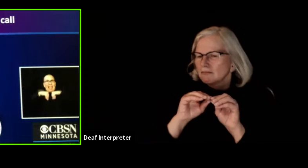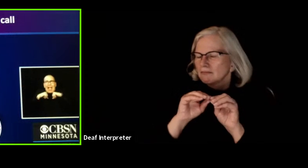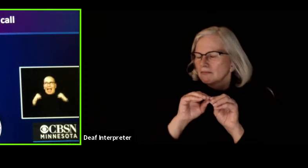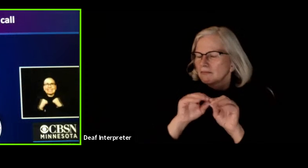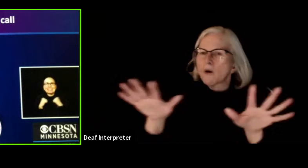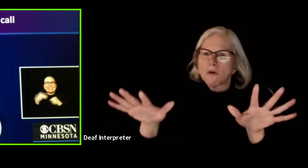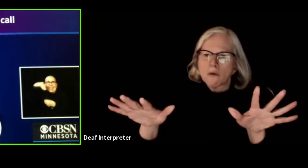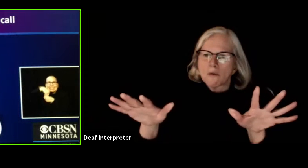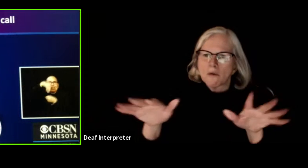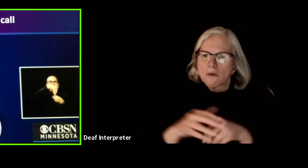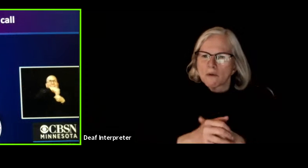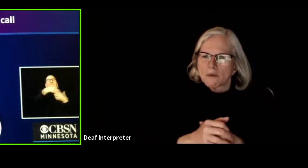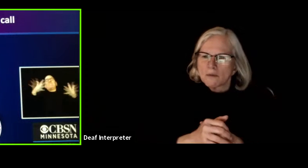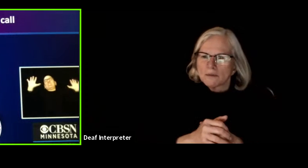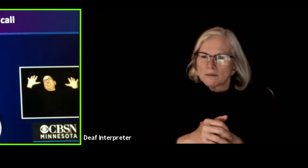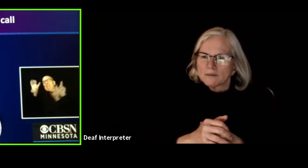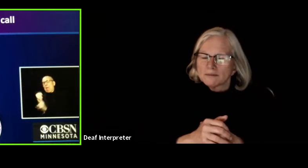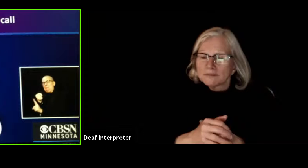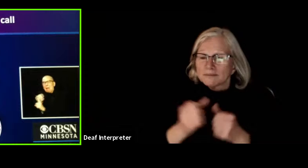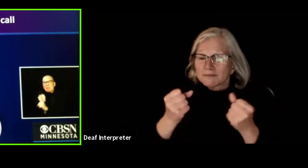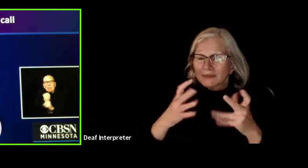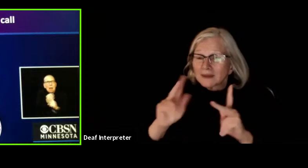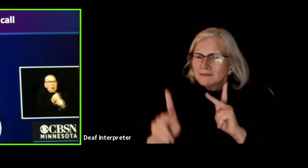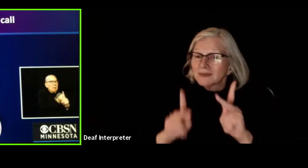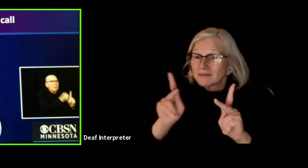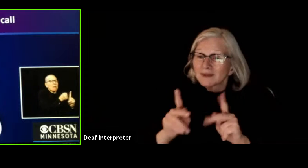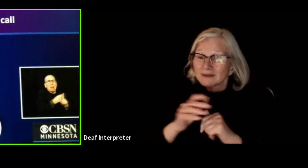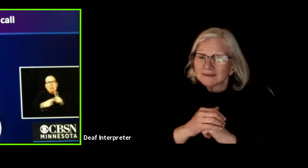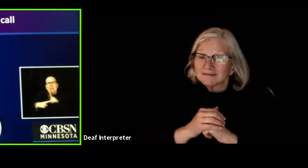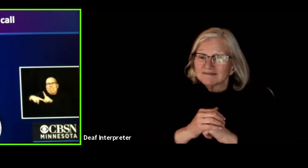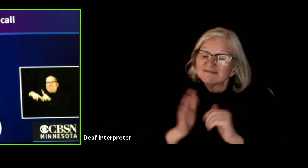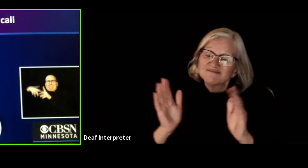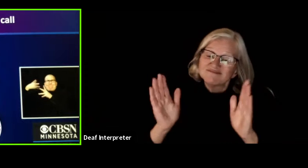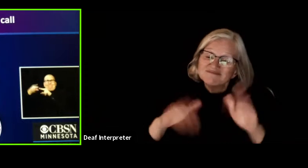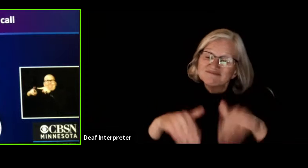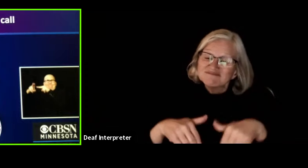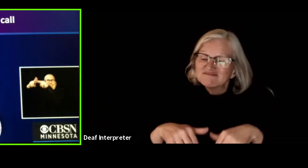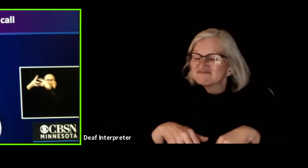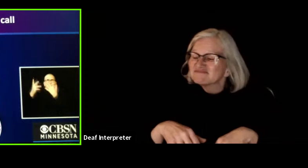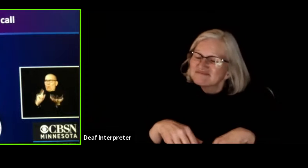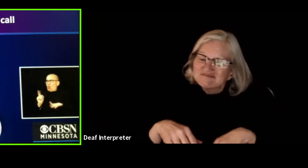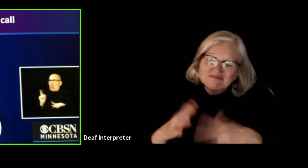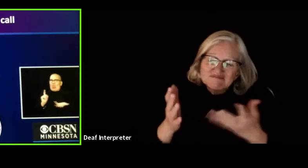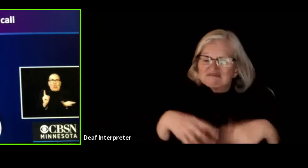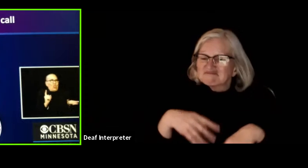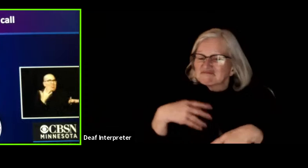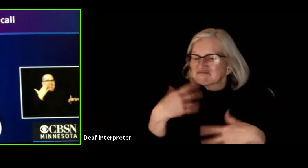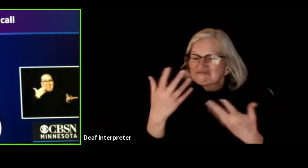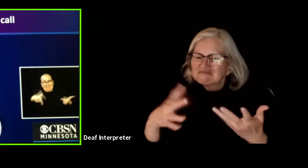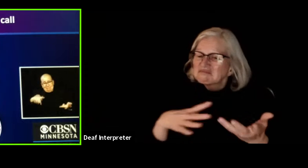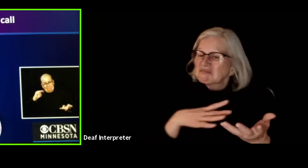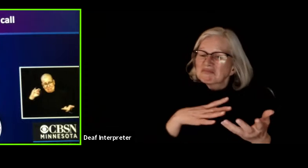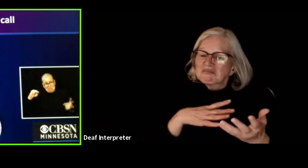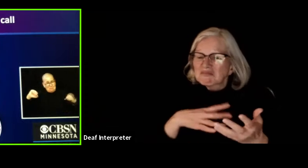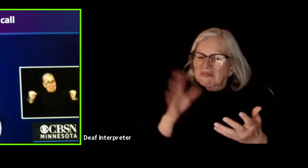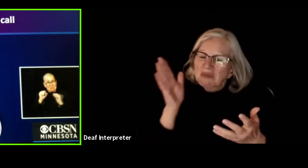SIMPLY SAID THERE'S NOTHING WE CAN DO ABOUT THIS, CERTAIN STATES THAT IT DOESN'T MATTER. WE DO KNOW IT MATTER ATTENTION BECAUSE IF YOU COMPARE STATES